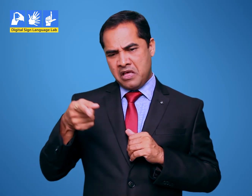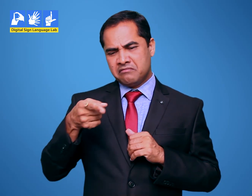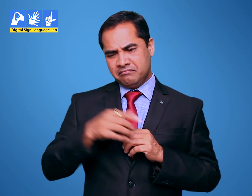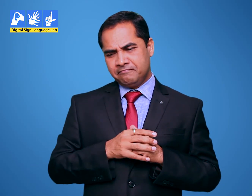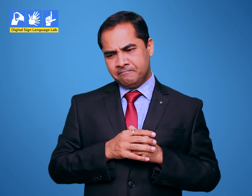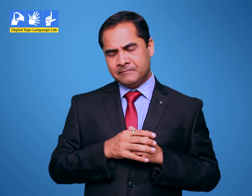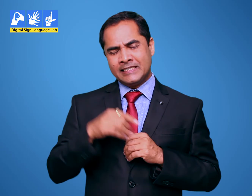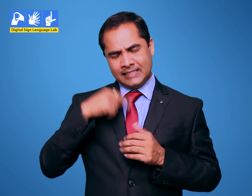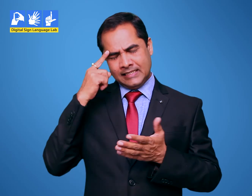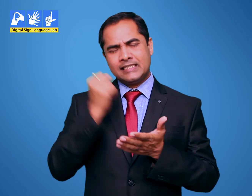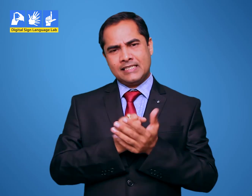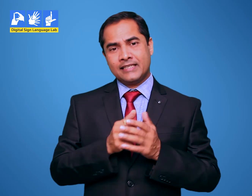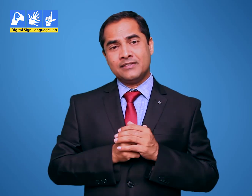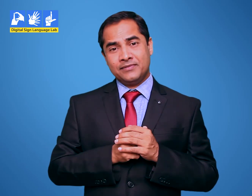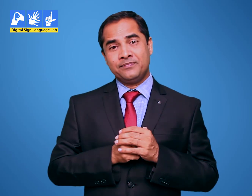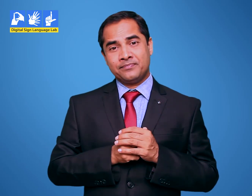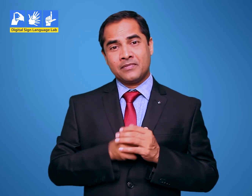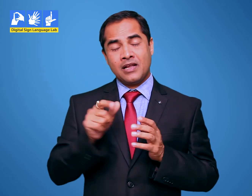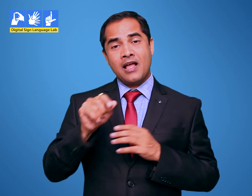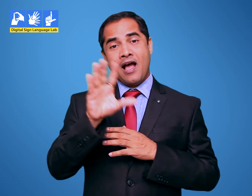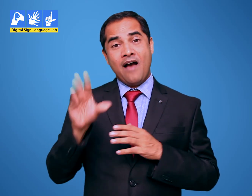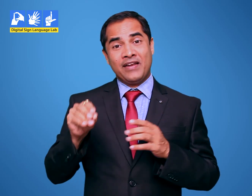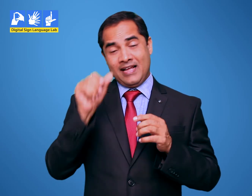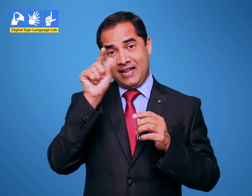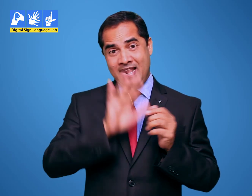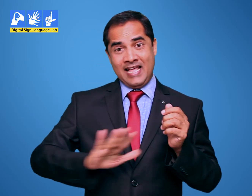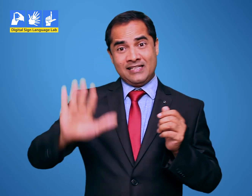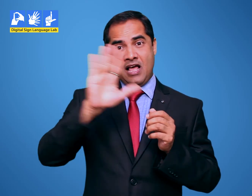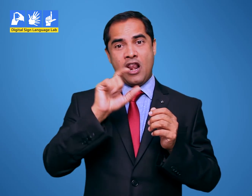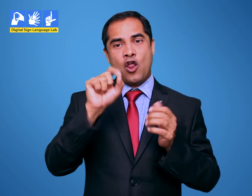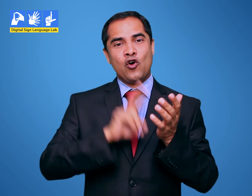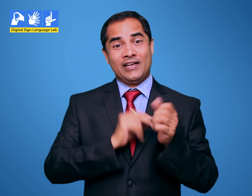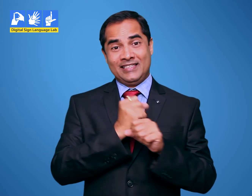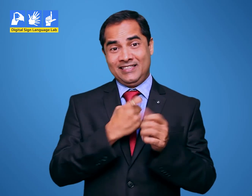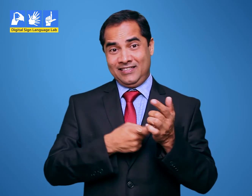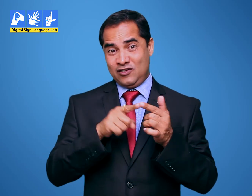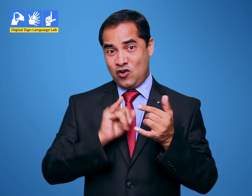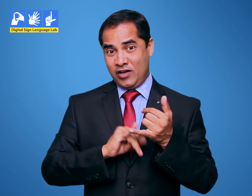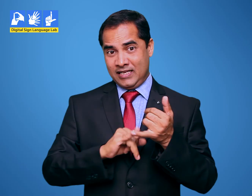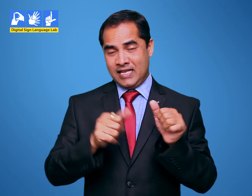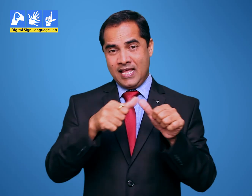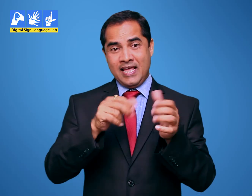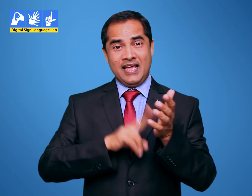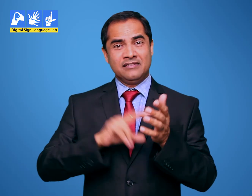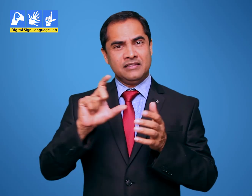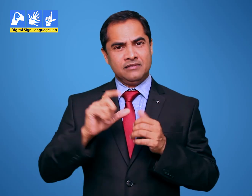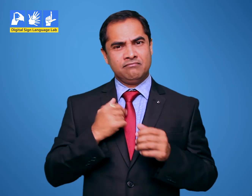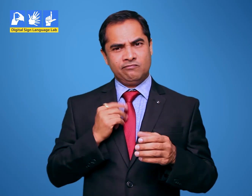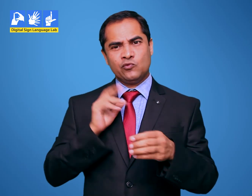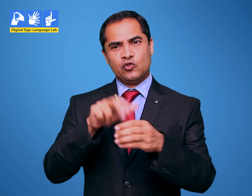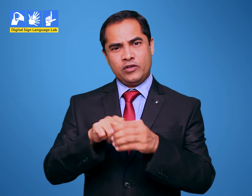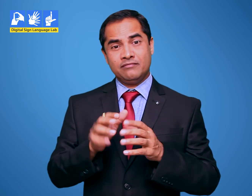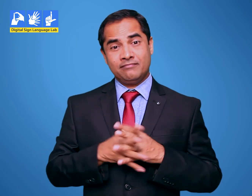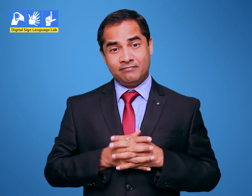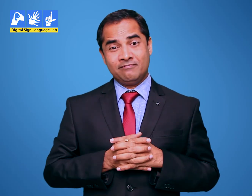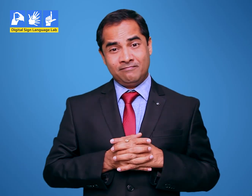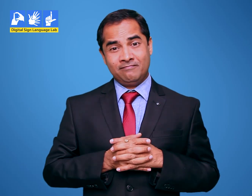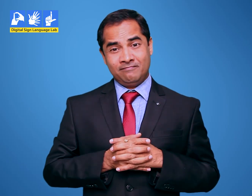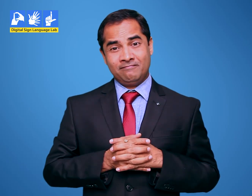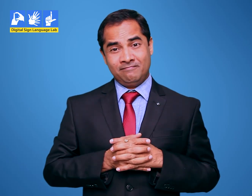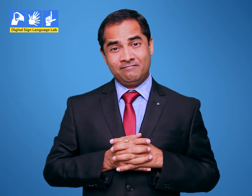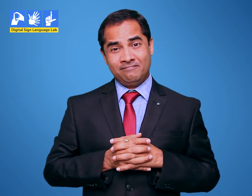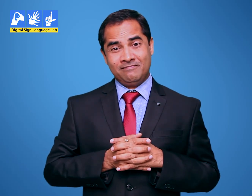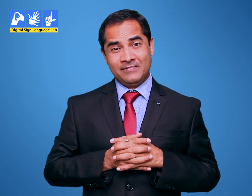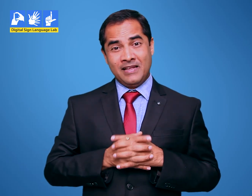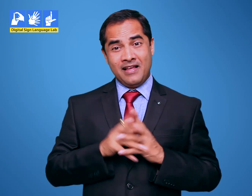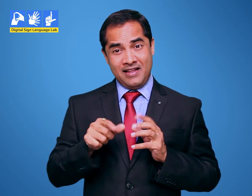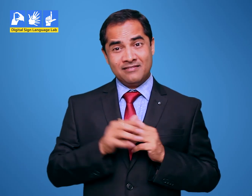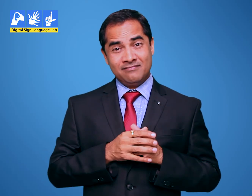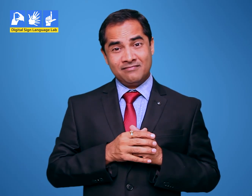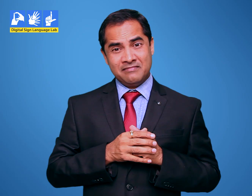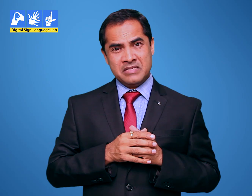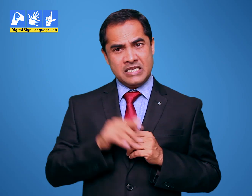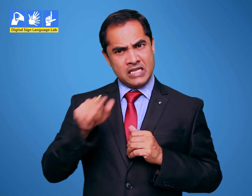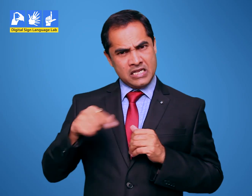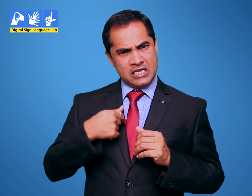That is when I joined the African National Congress, ANC and that ís when